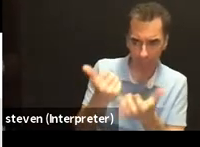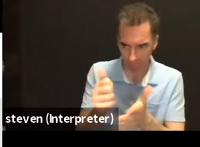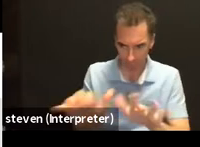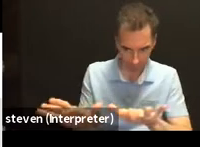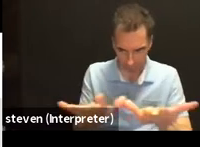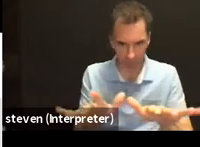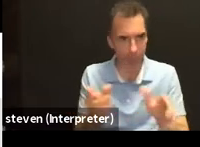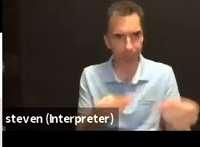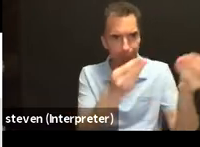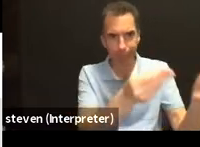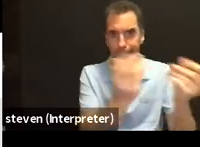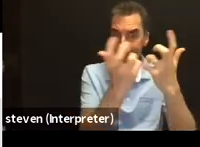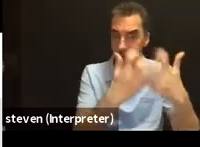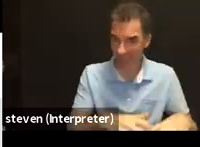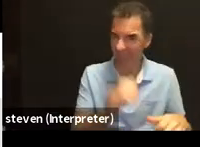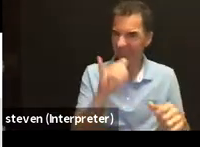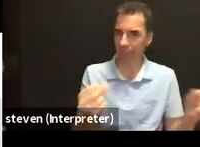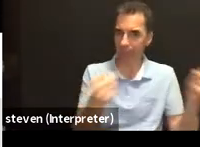maria.rodriguez: There's nine people that were matched. But we're not